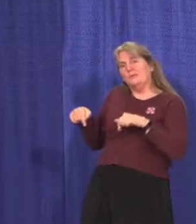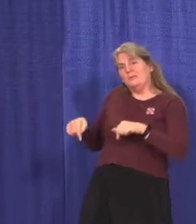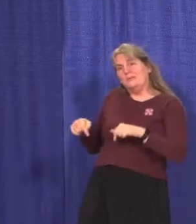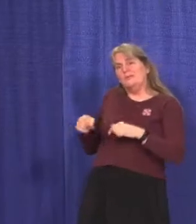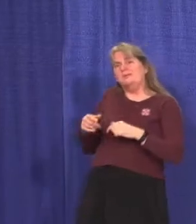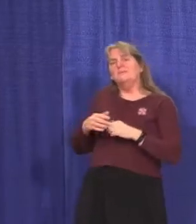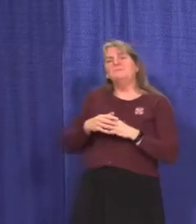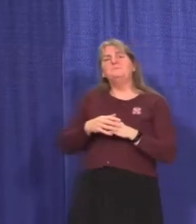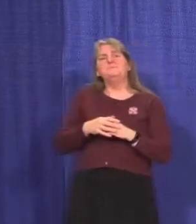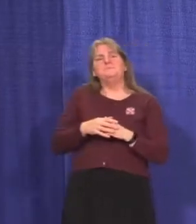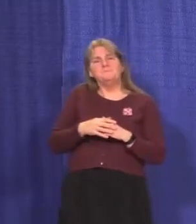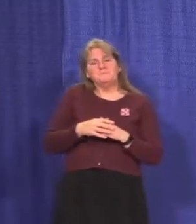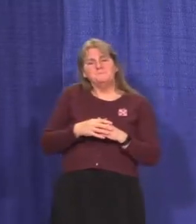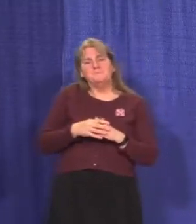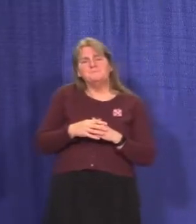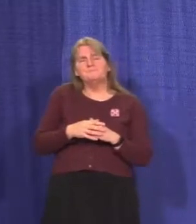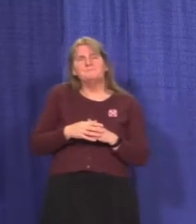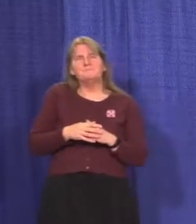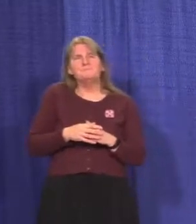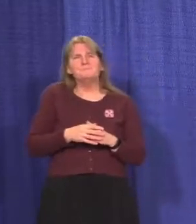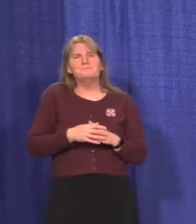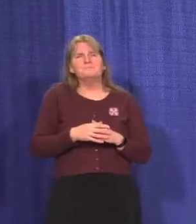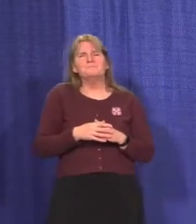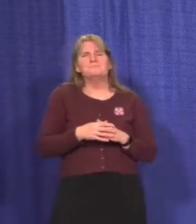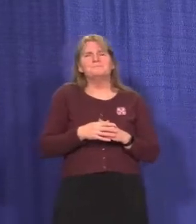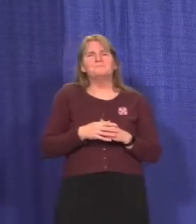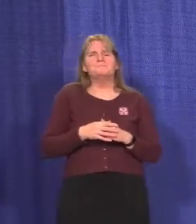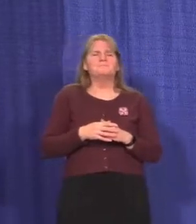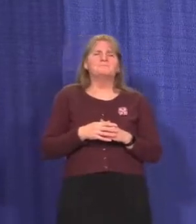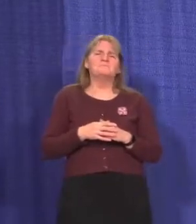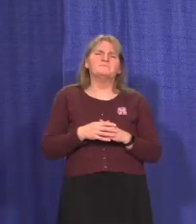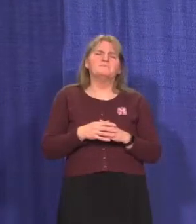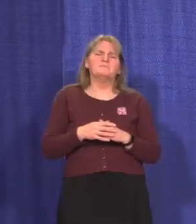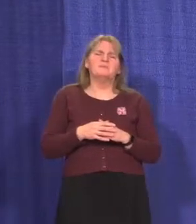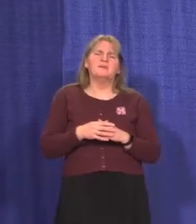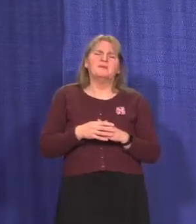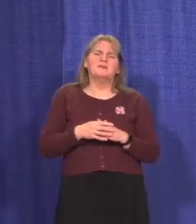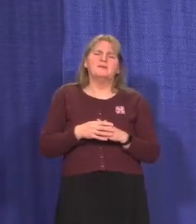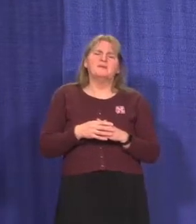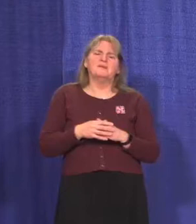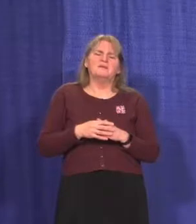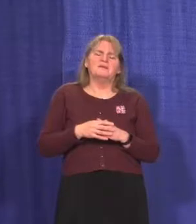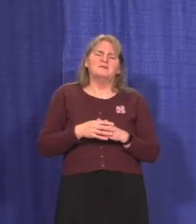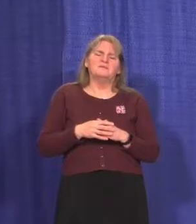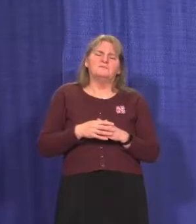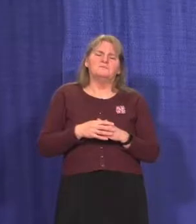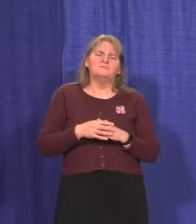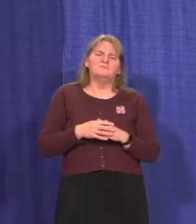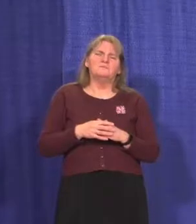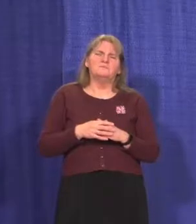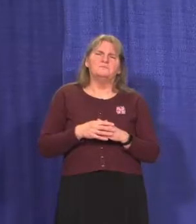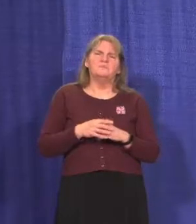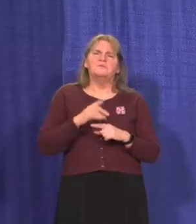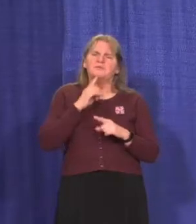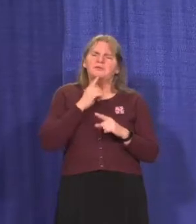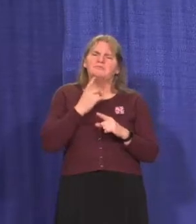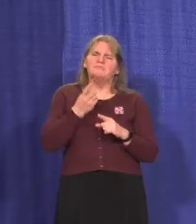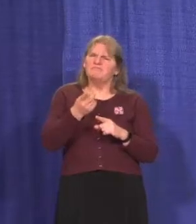So I really encourage people not to focus on the four weeks of